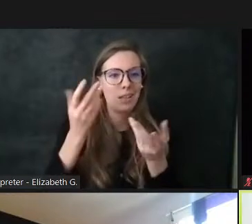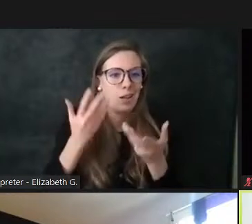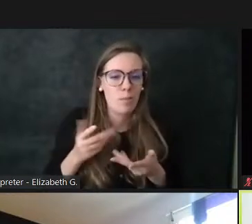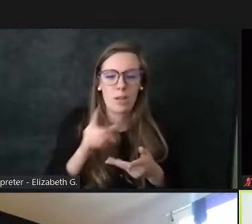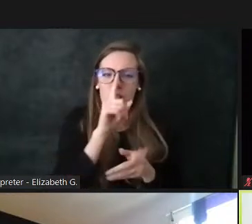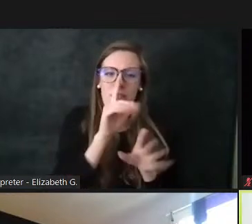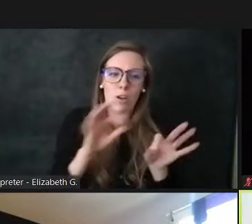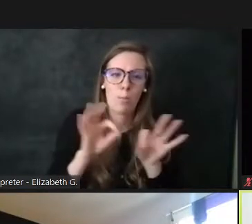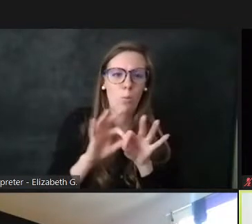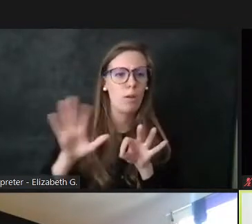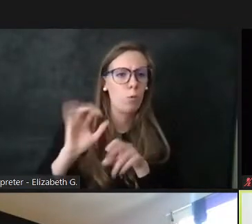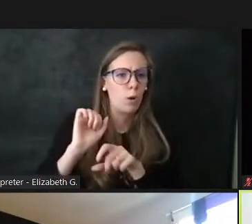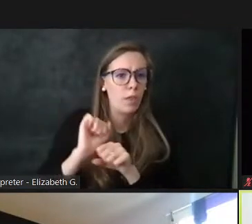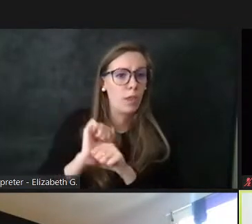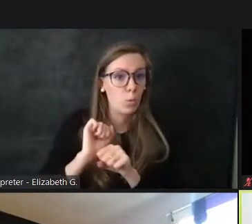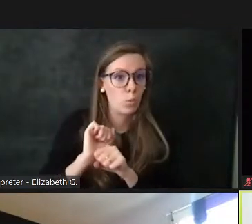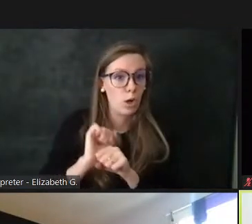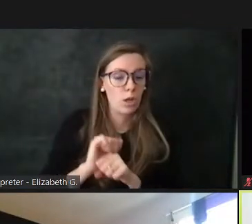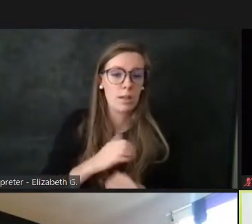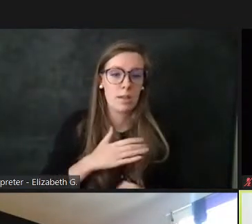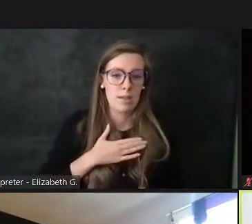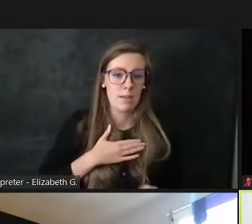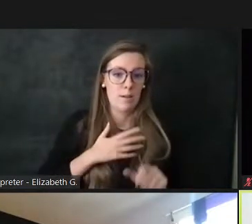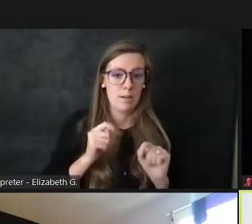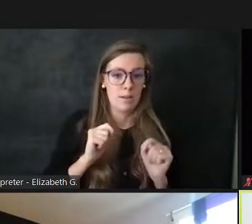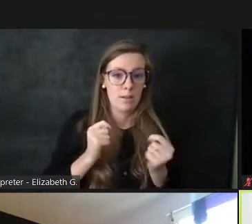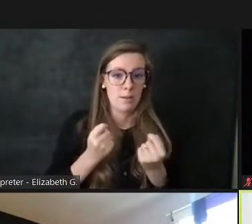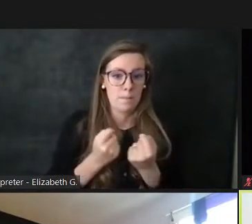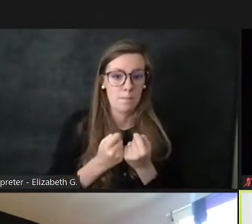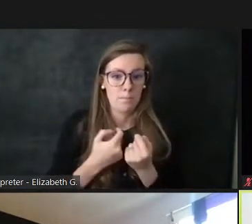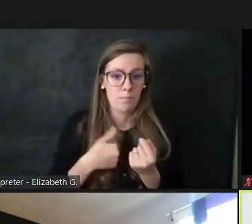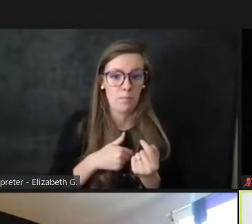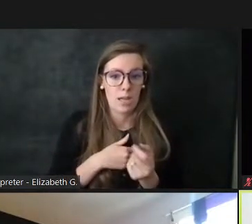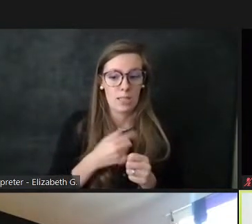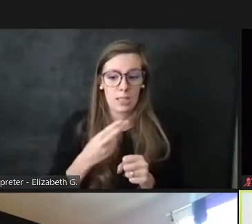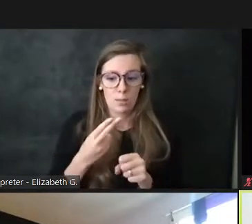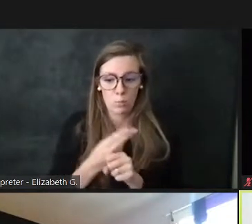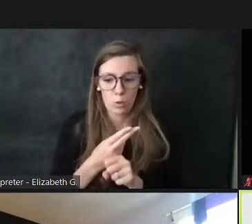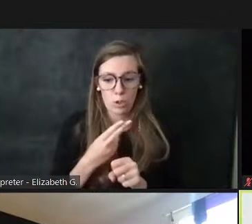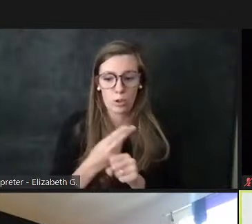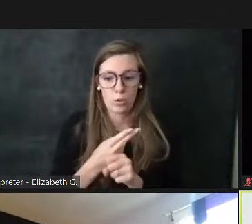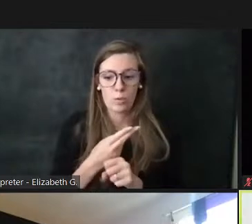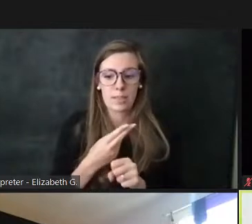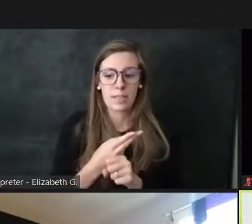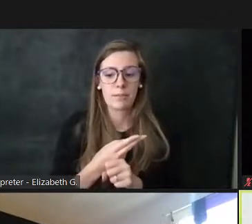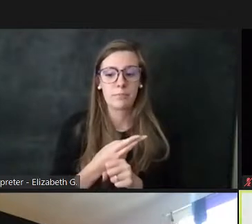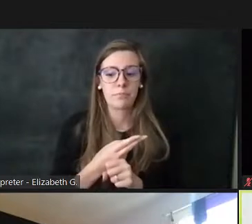My own team, we're using this information to understand